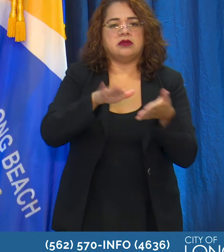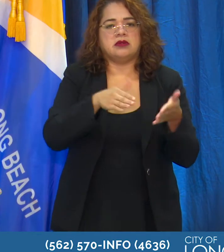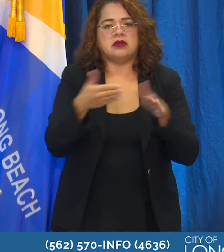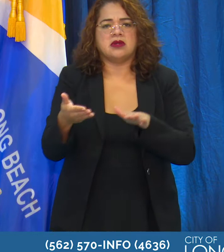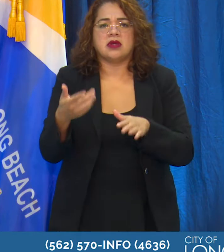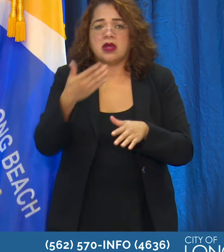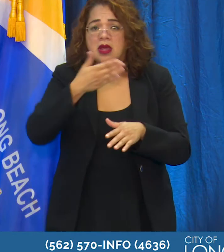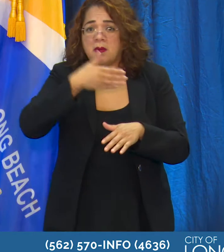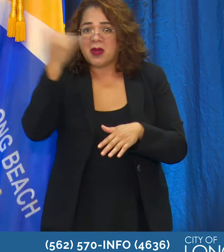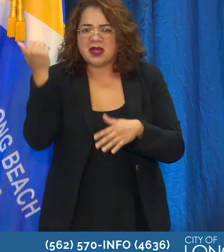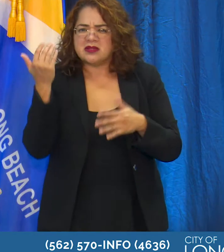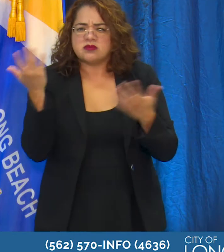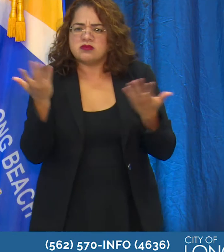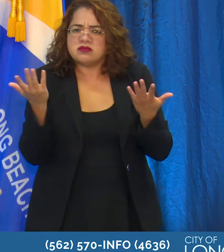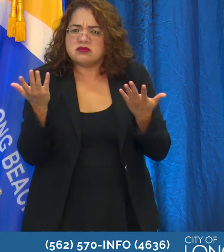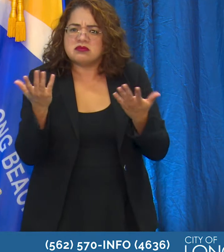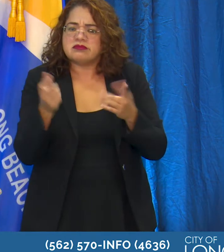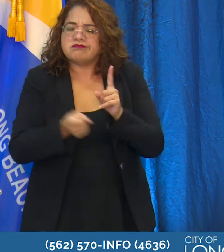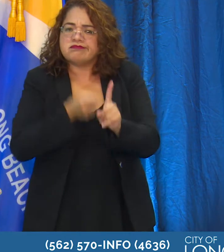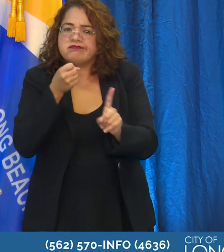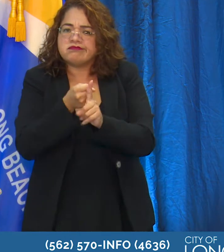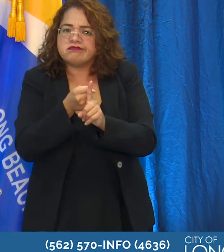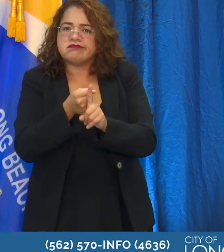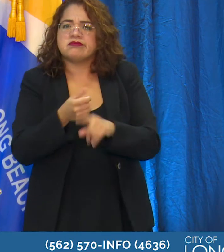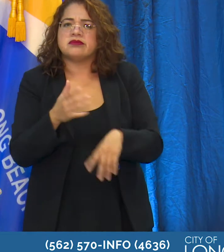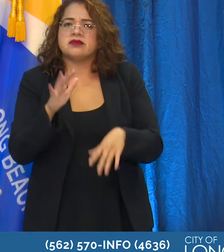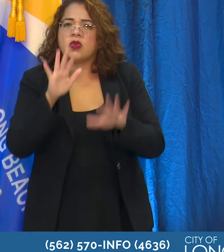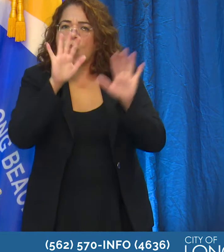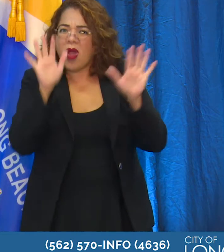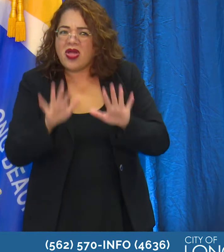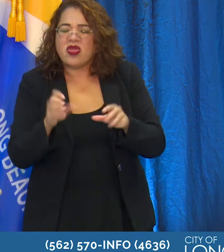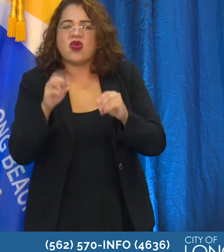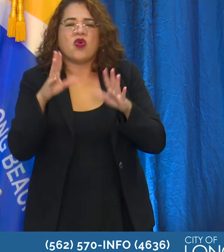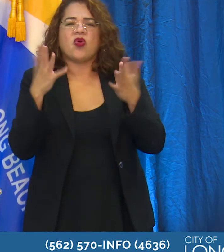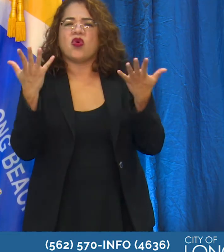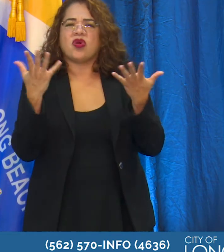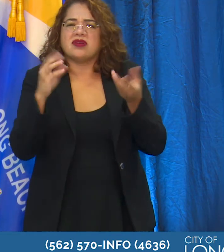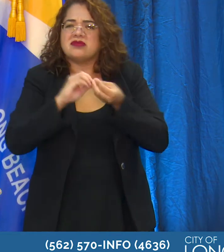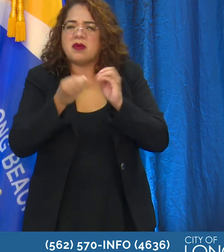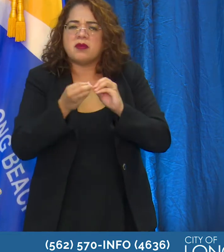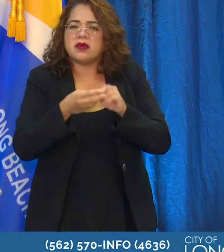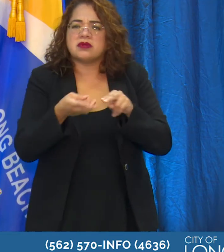increasing or if that has kind of just been a fluke over the past couple of days?